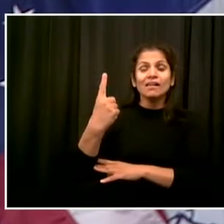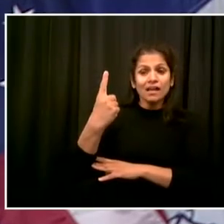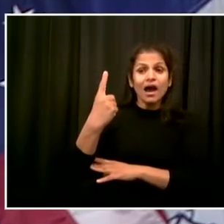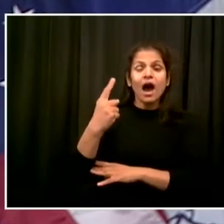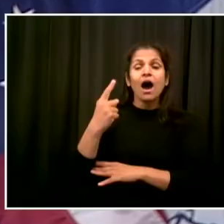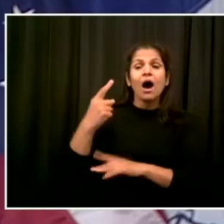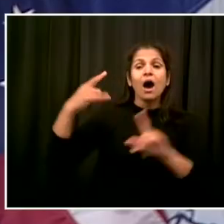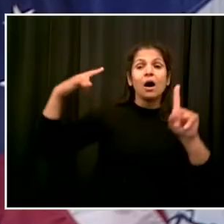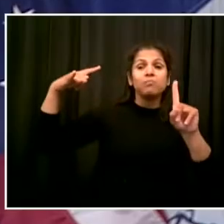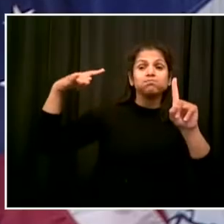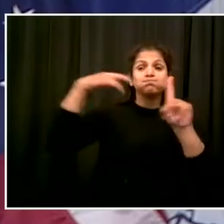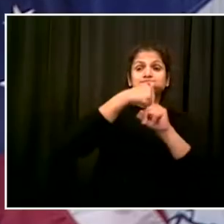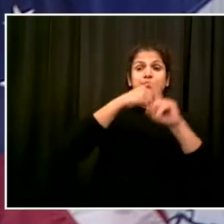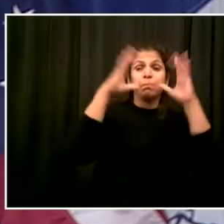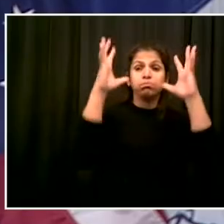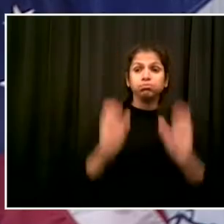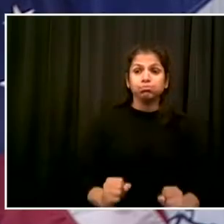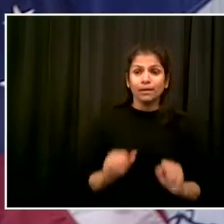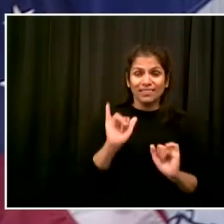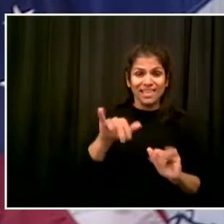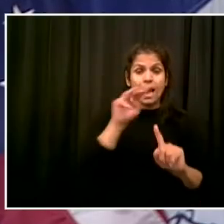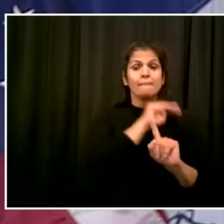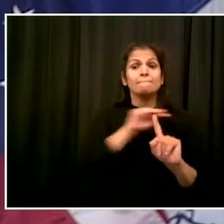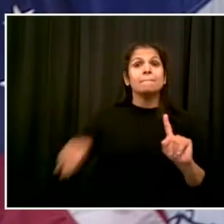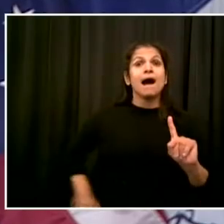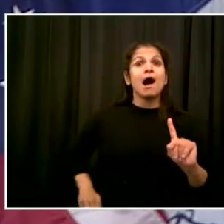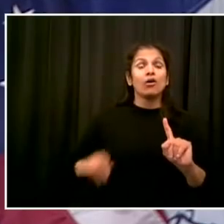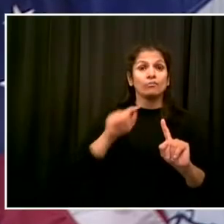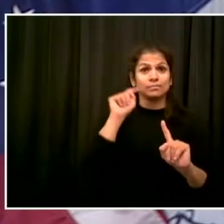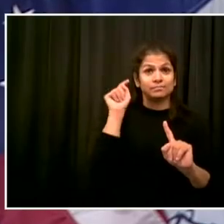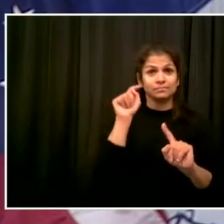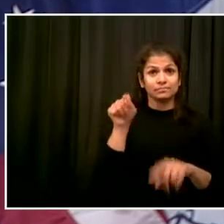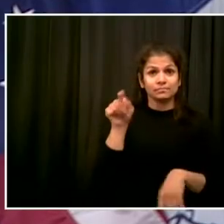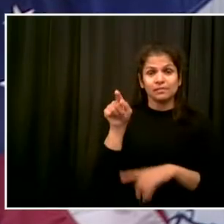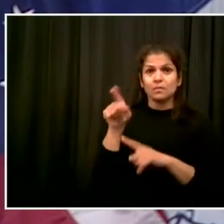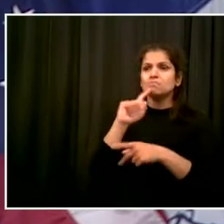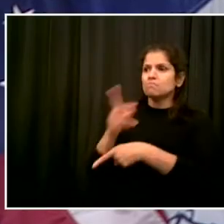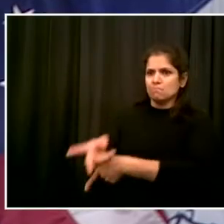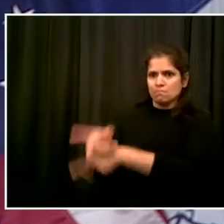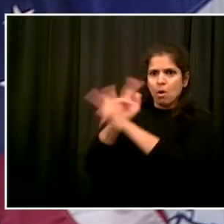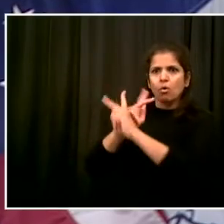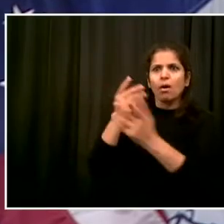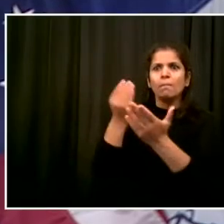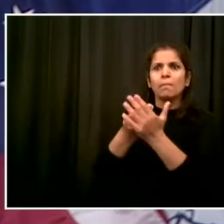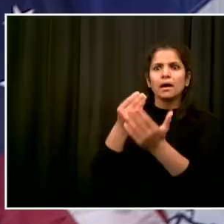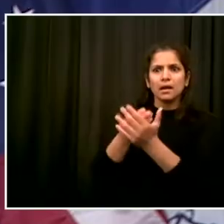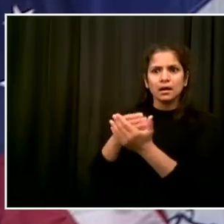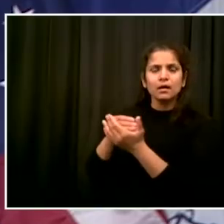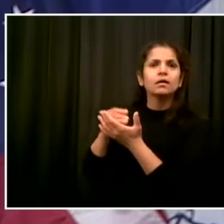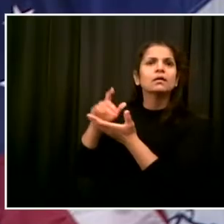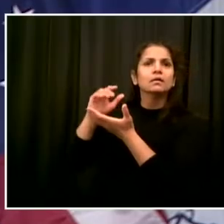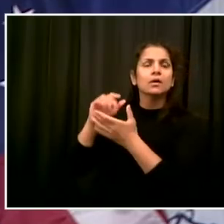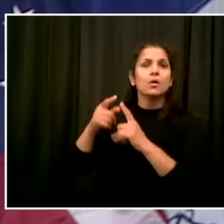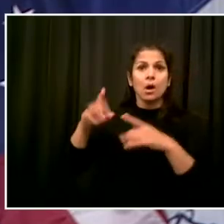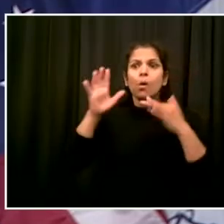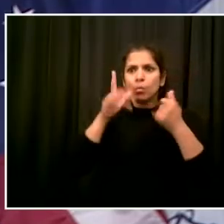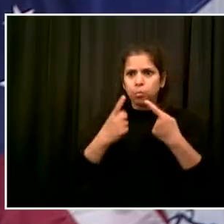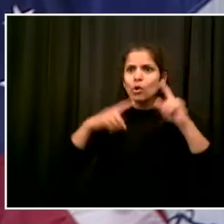TERM BORROWING AND GOIT